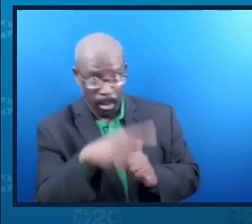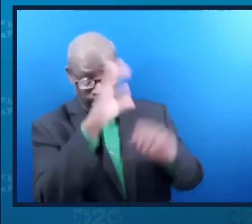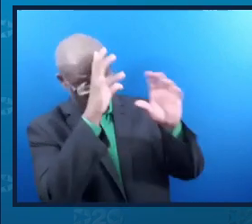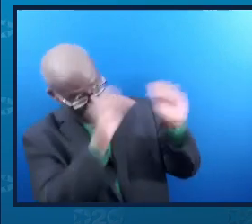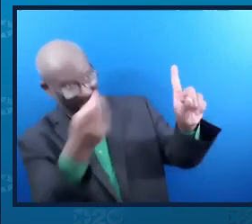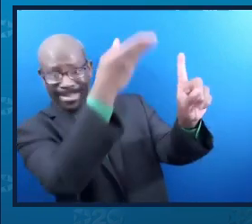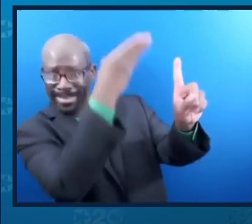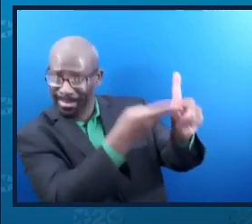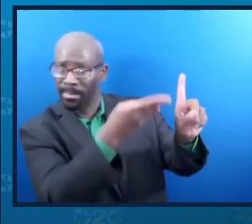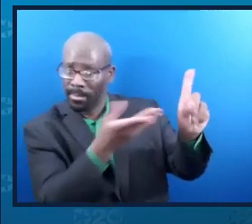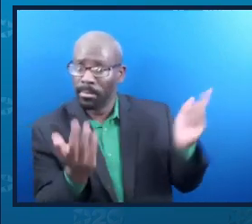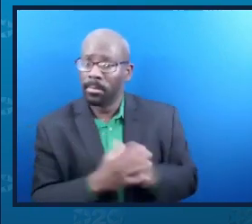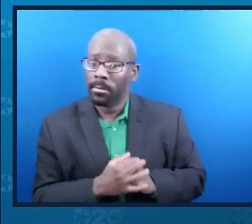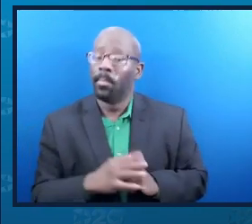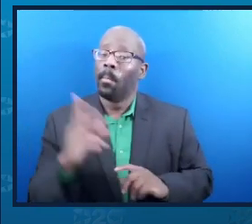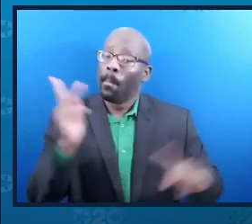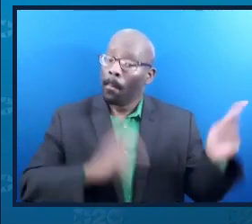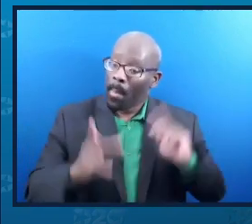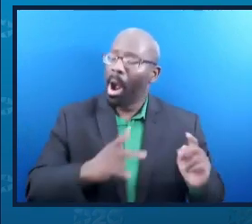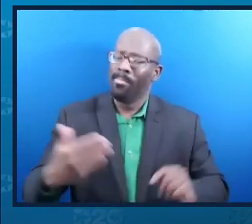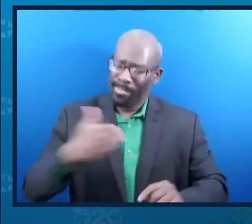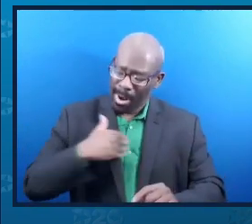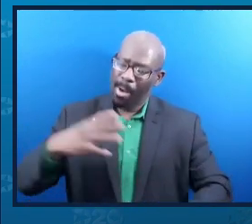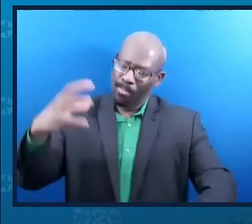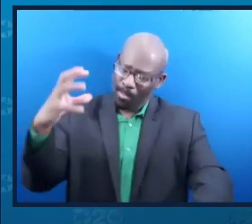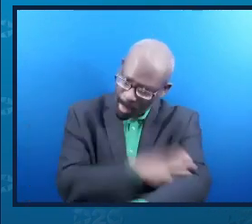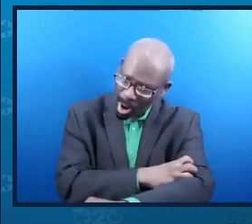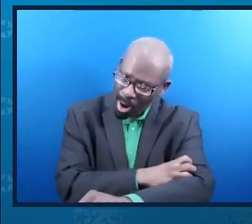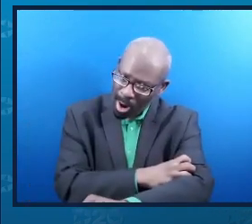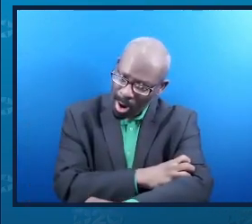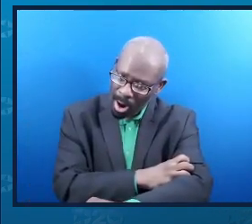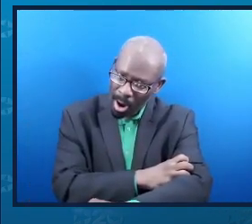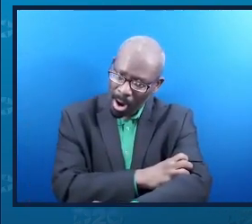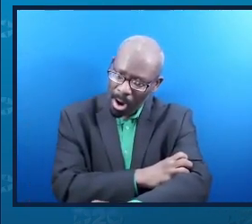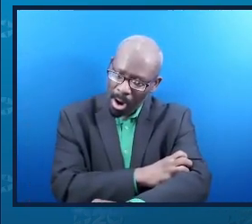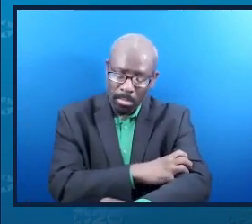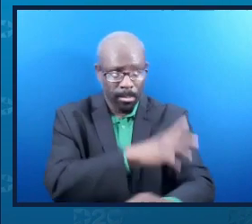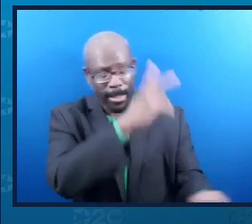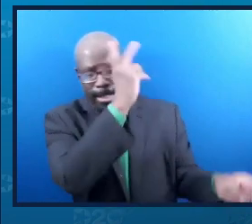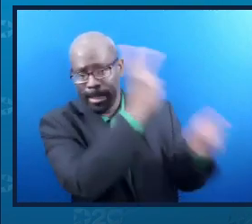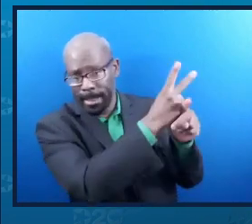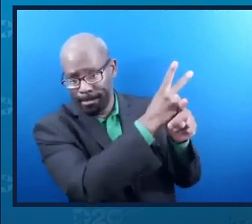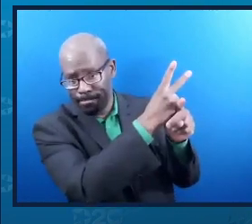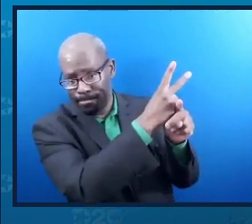POWER, THOSE WHO BENEFIT FROM KEEPING THINGS THE WAY THEY ARE,